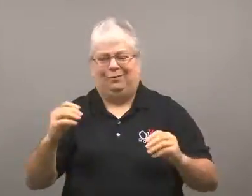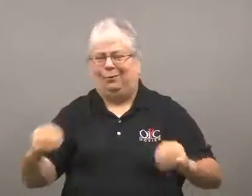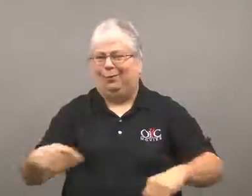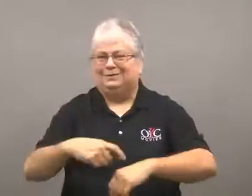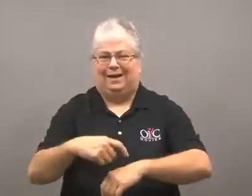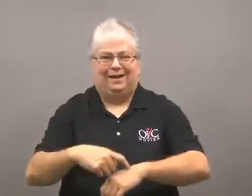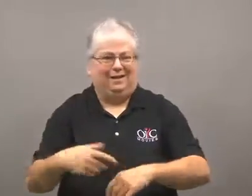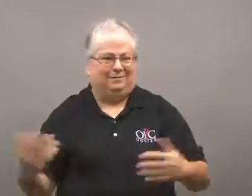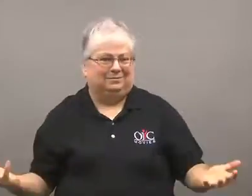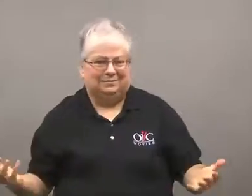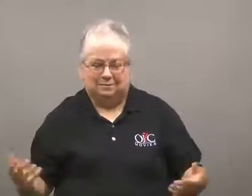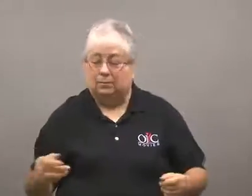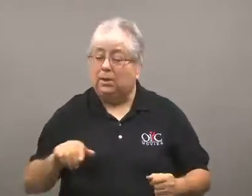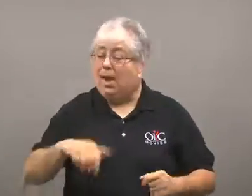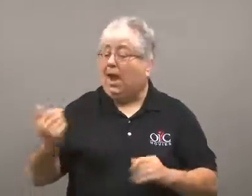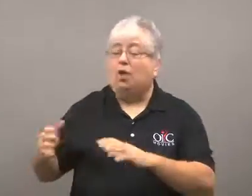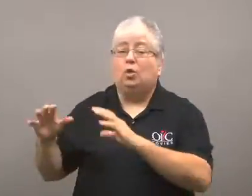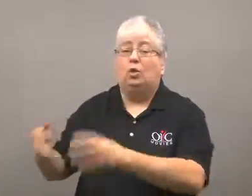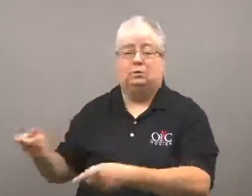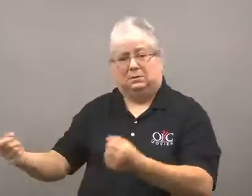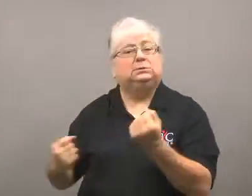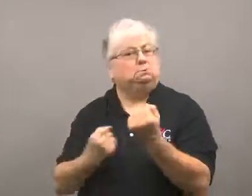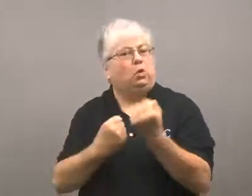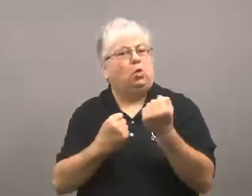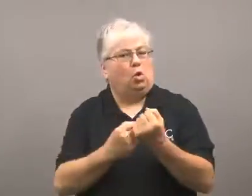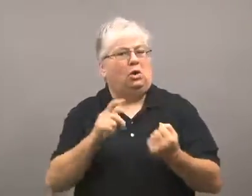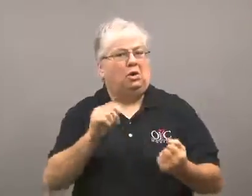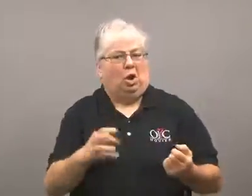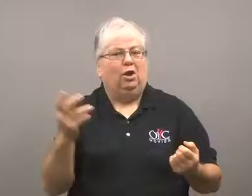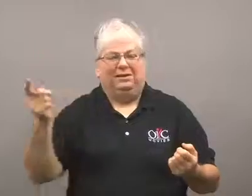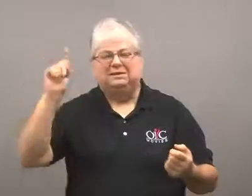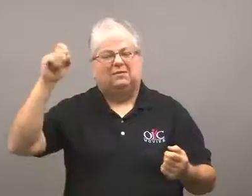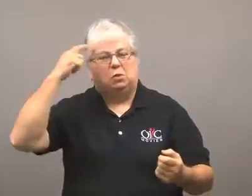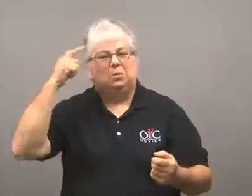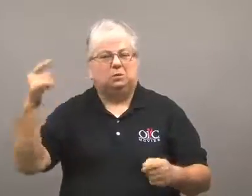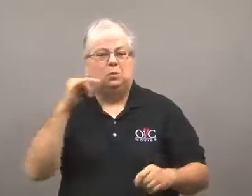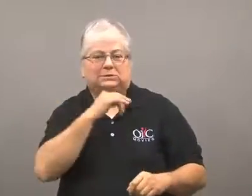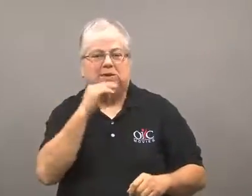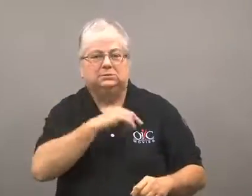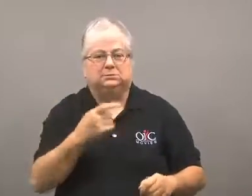There was simply not enough time.